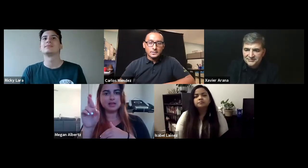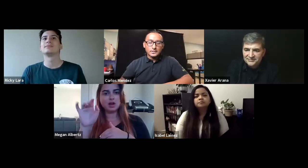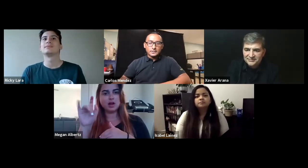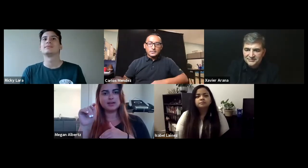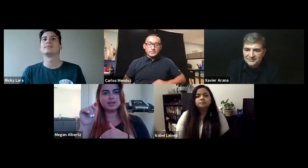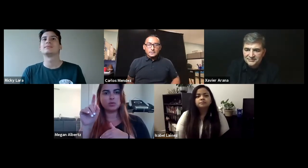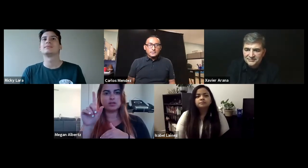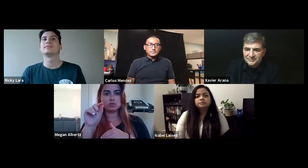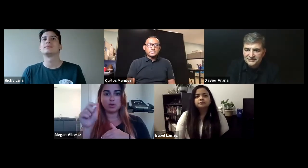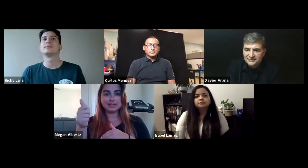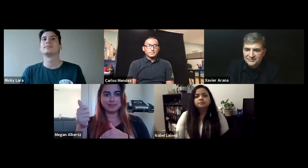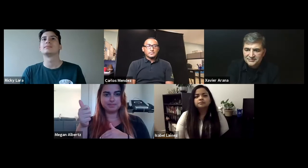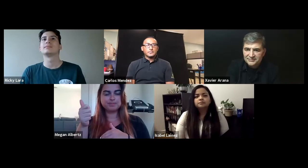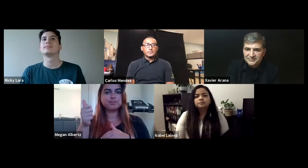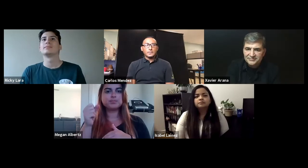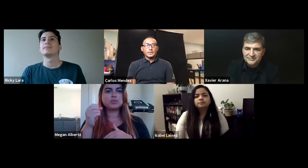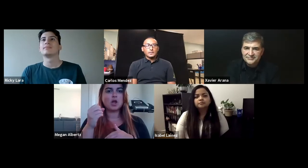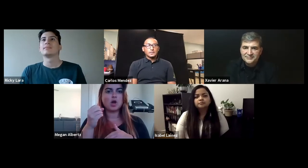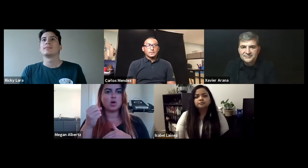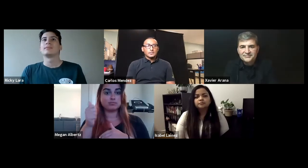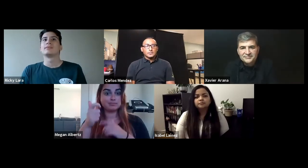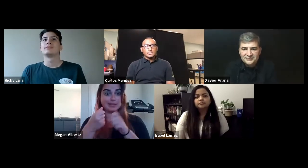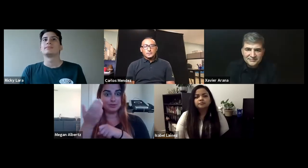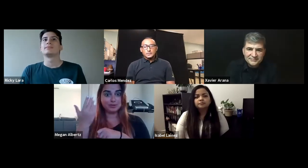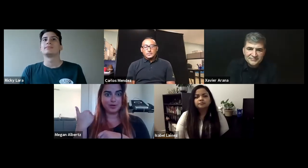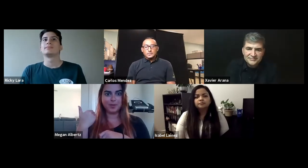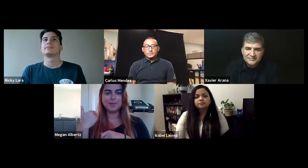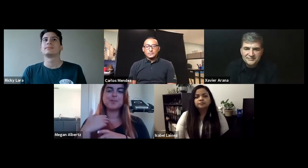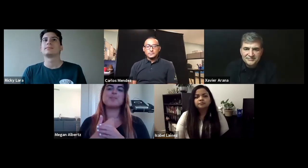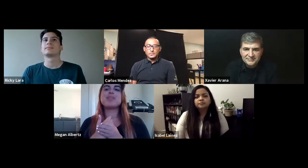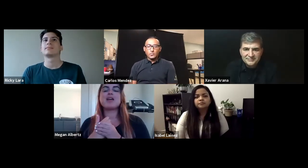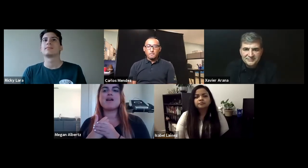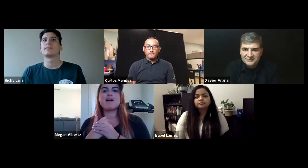Let's see, I've gone into NTID in 2010.